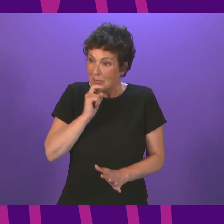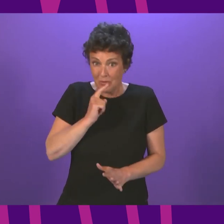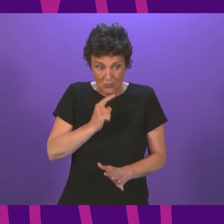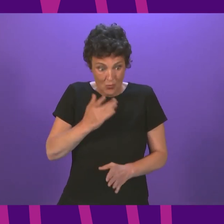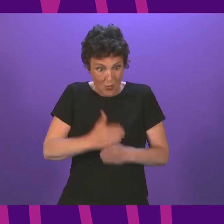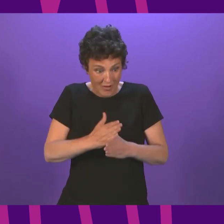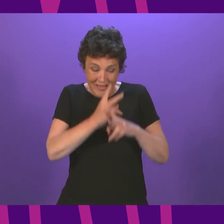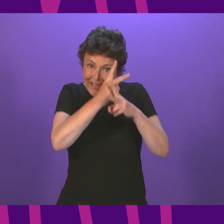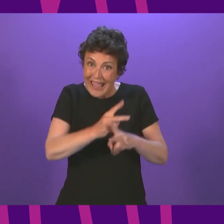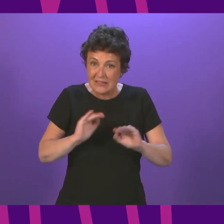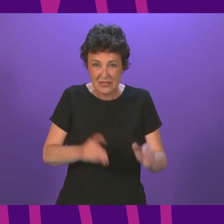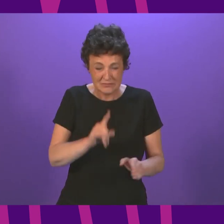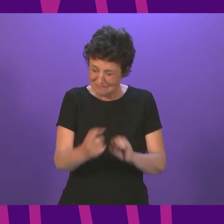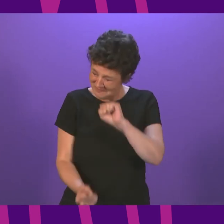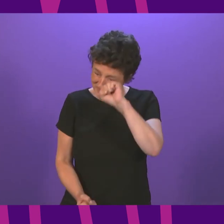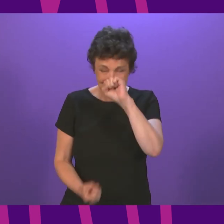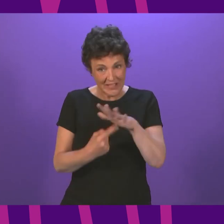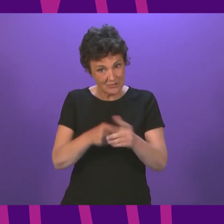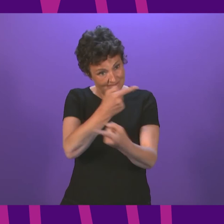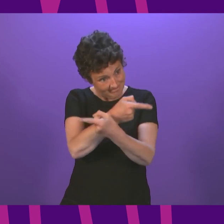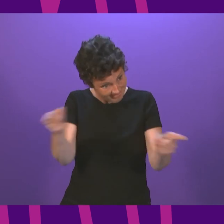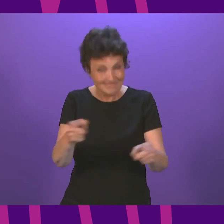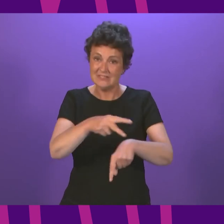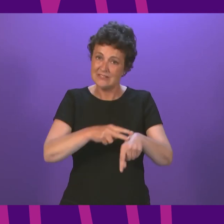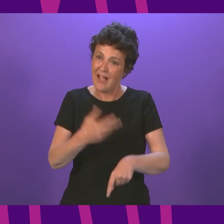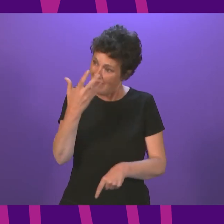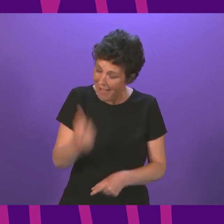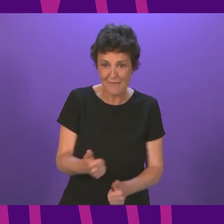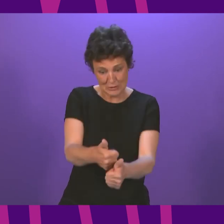with no negative impact on public health. The soft play sector—with the same public